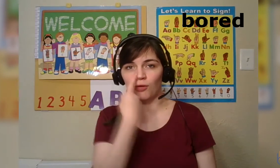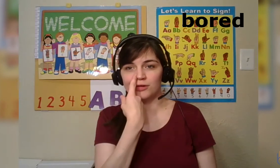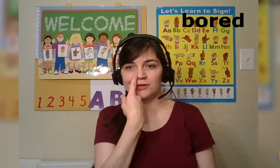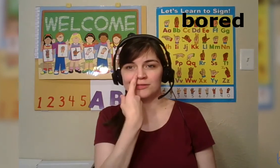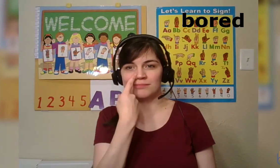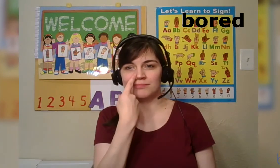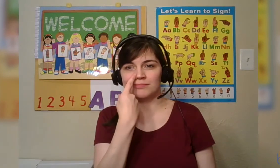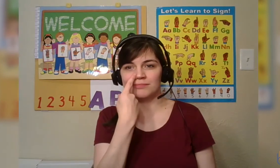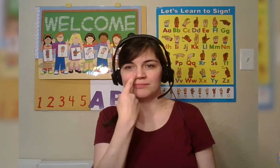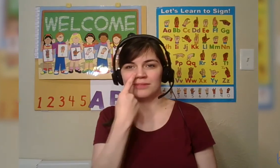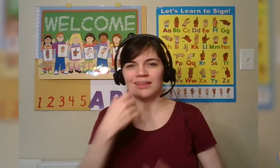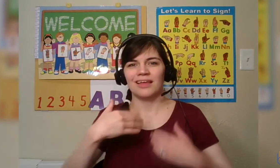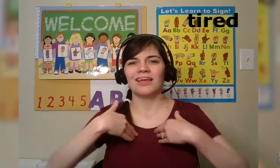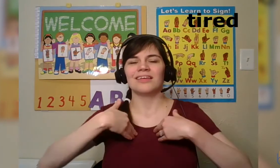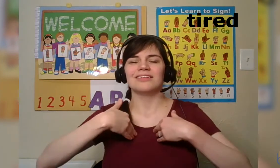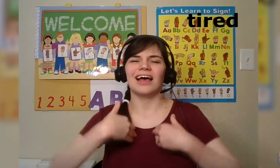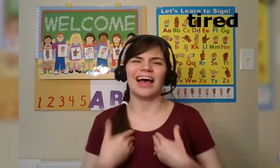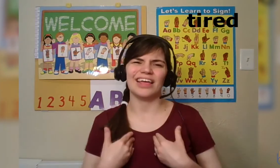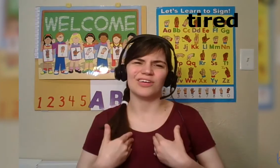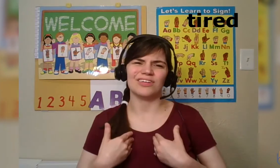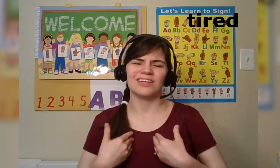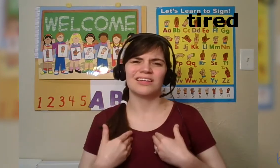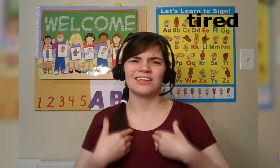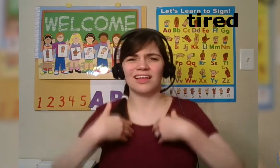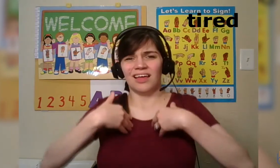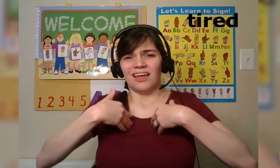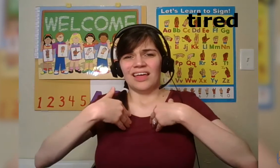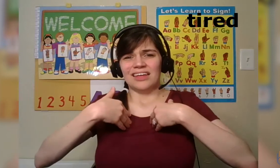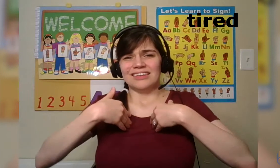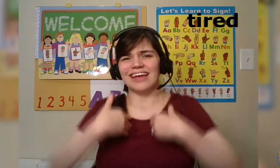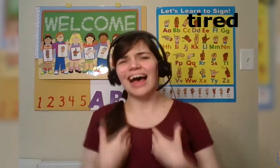Tired. Tired.